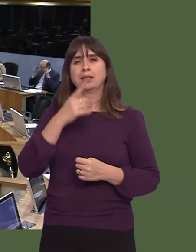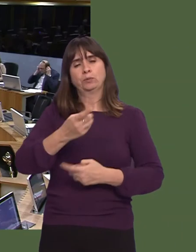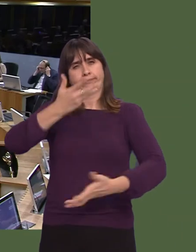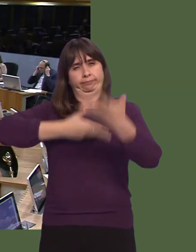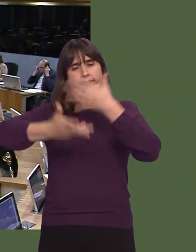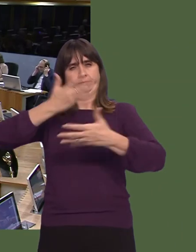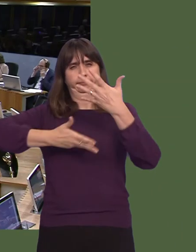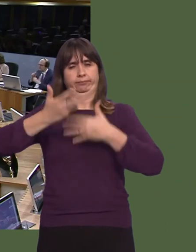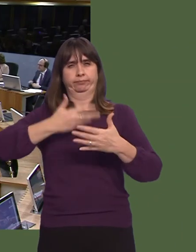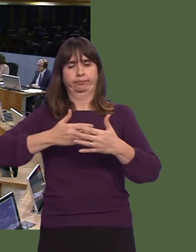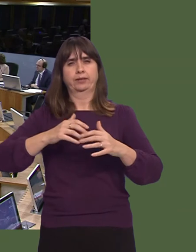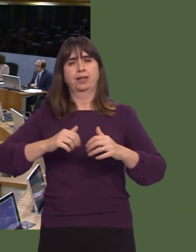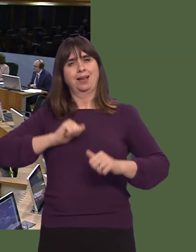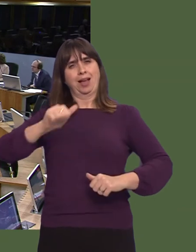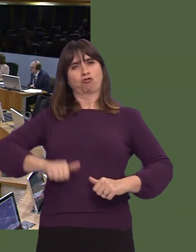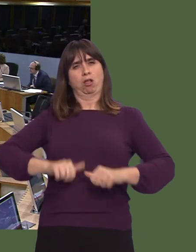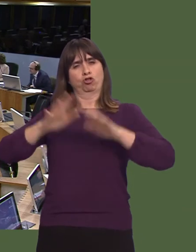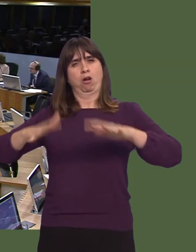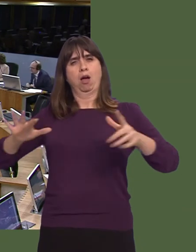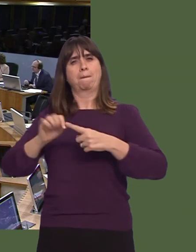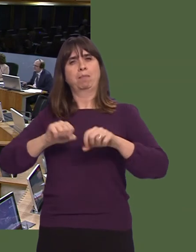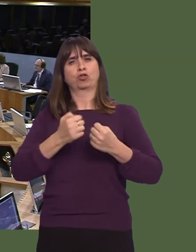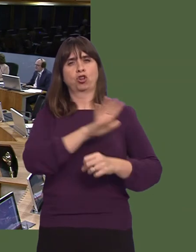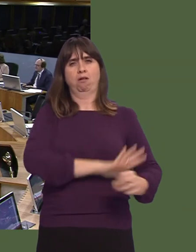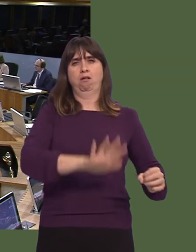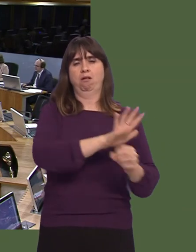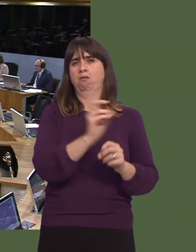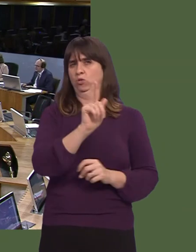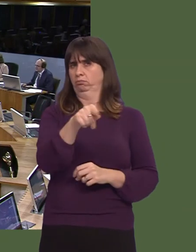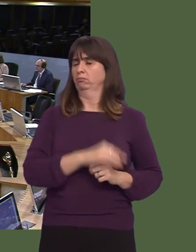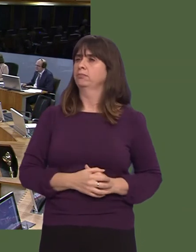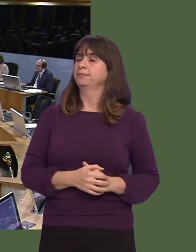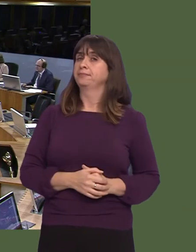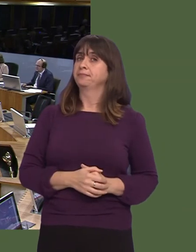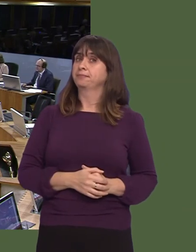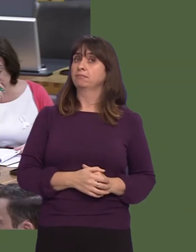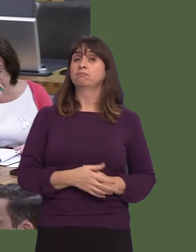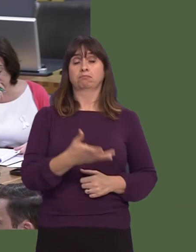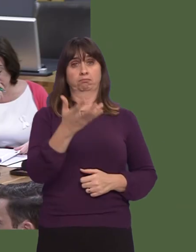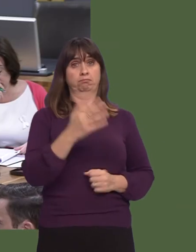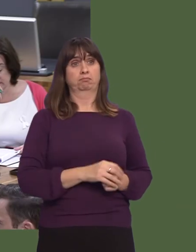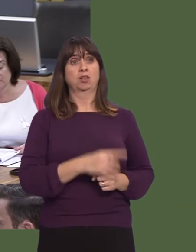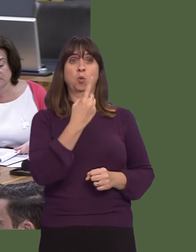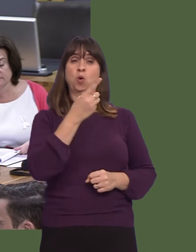ei wneud i gefnogi'r diwydiant amaethyddol yn Sir Benfro? OAQ51304 Carwyn Jones AM: Wel, er enghraifft, mae dros 1,400 o bobl yn sir Benfro wedi cofrestru